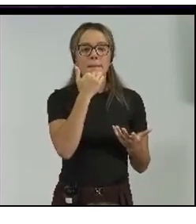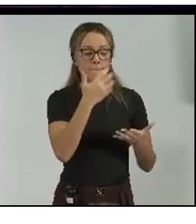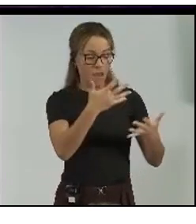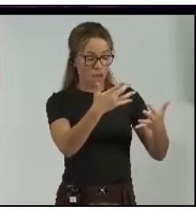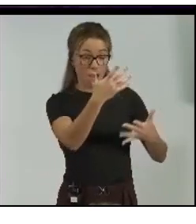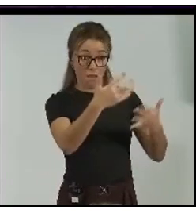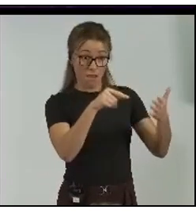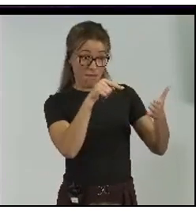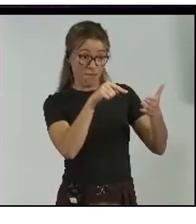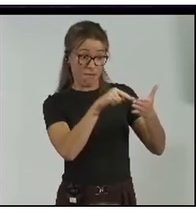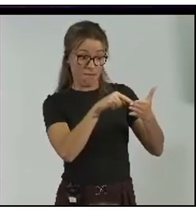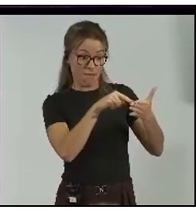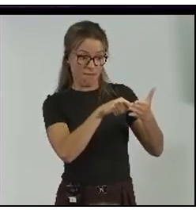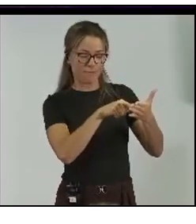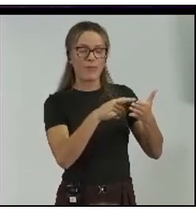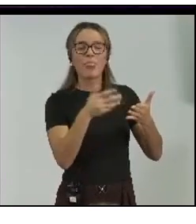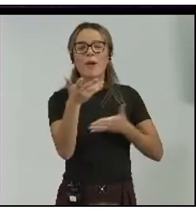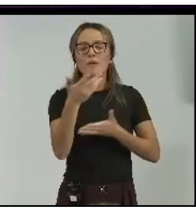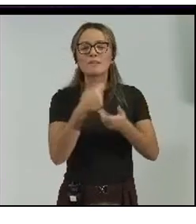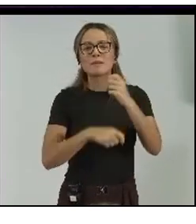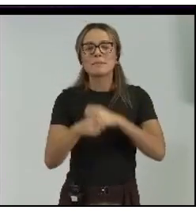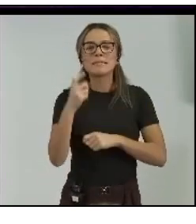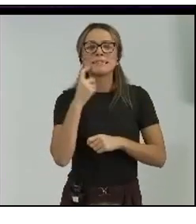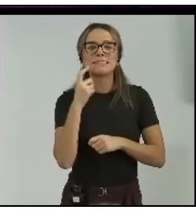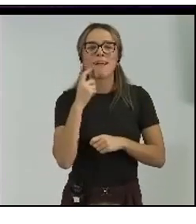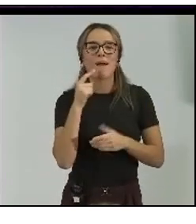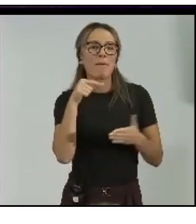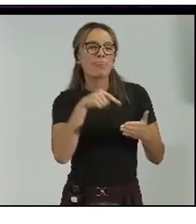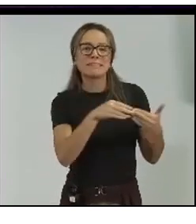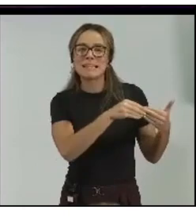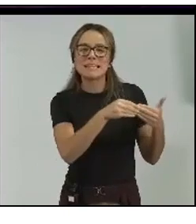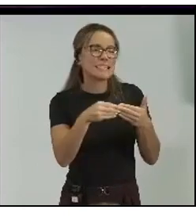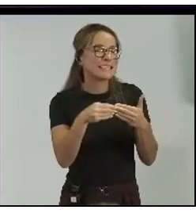But it's not the driving factor. You know, HSBC obviously driven